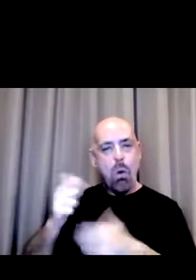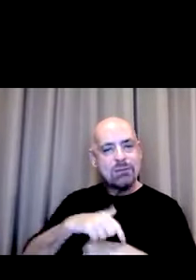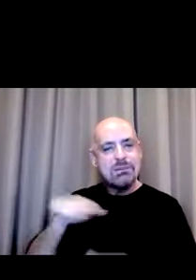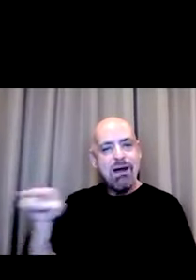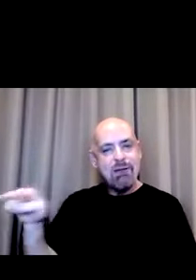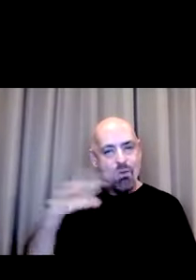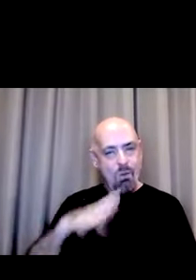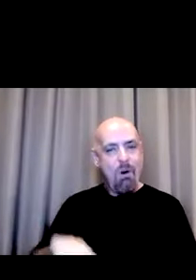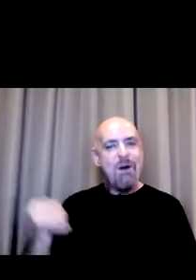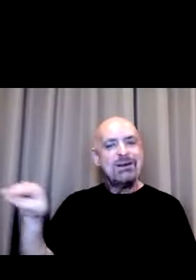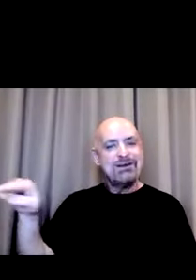by Karl Marx. There is